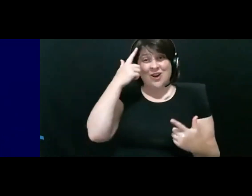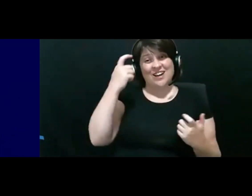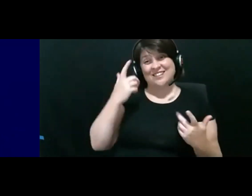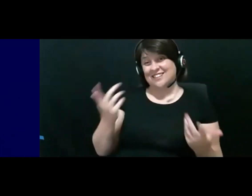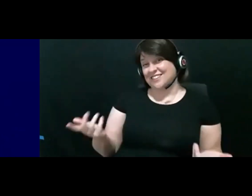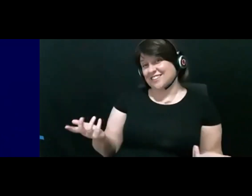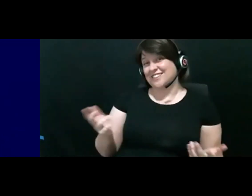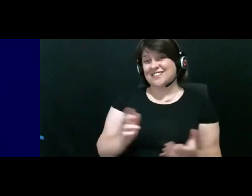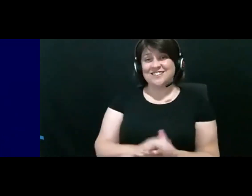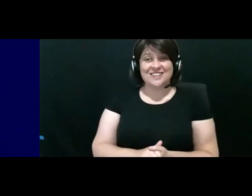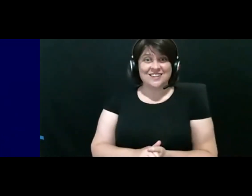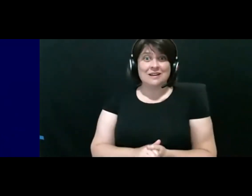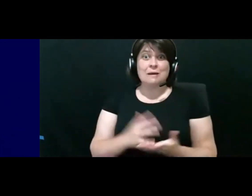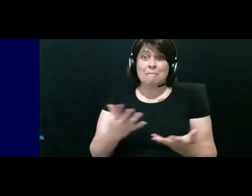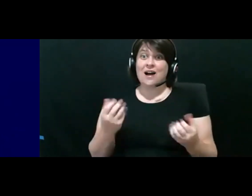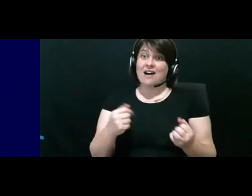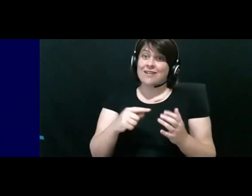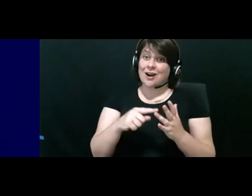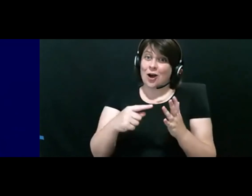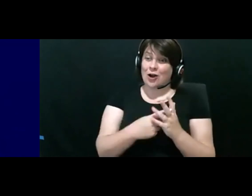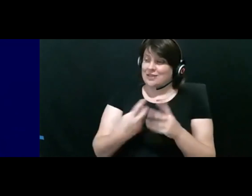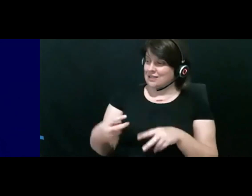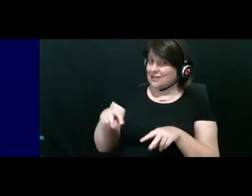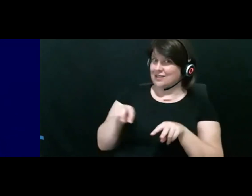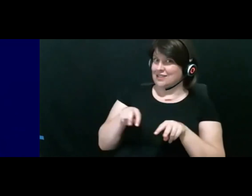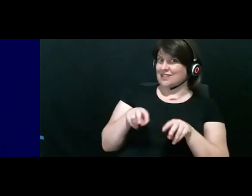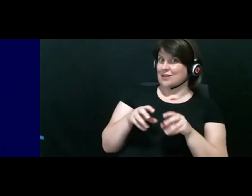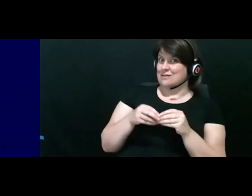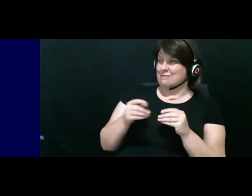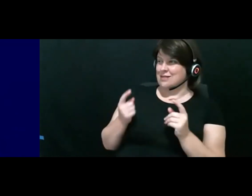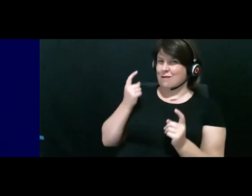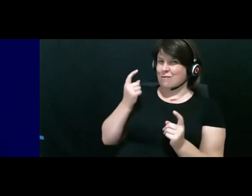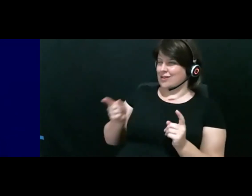but I have an OT sitting next to me and wonder it she has something to add.